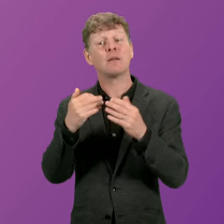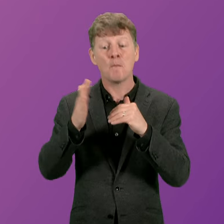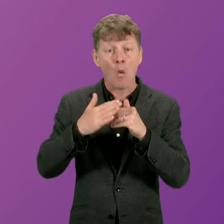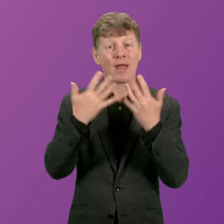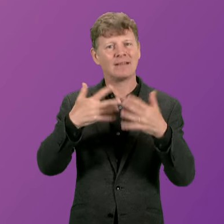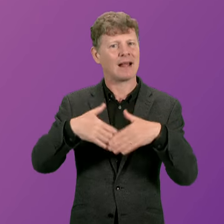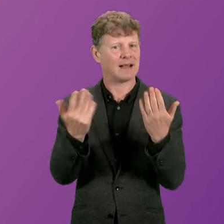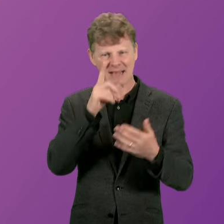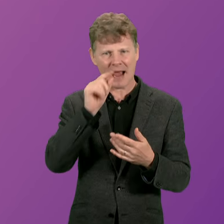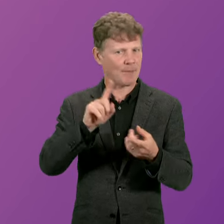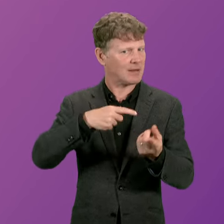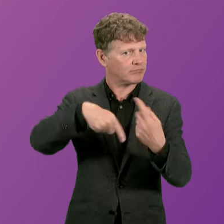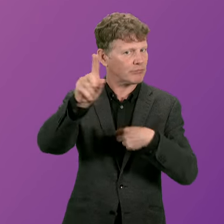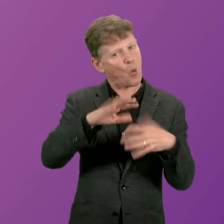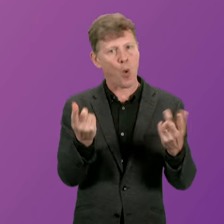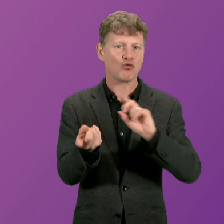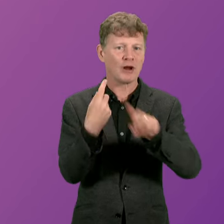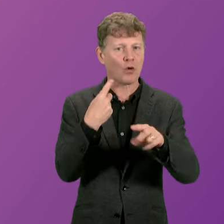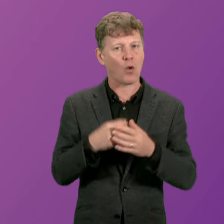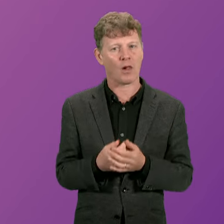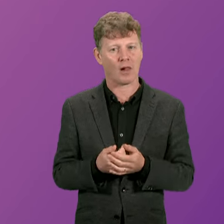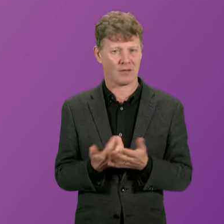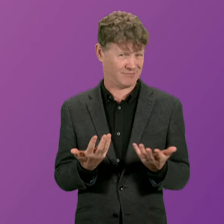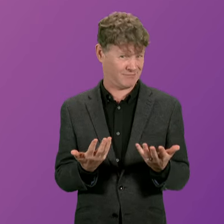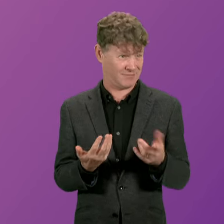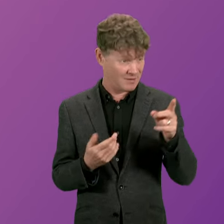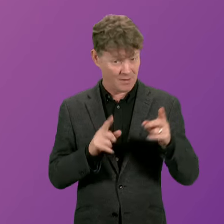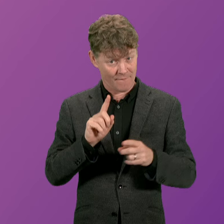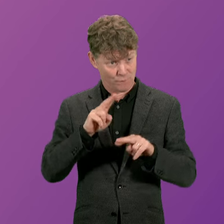Scotland lags behind Westminster on that issue. Does the First Minister support the